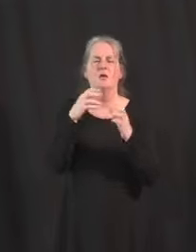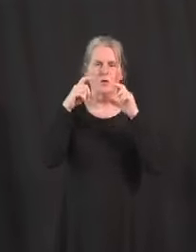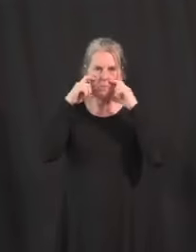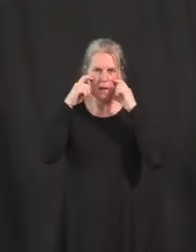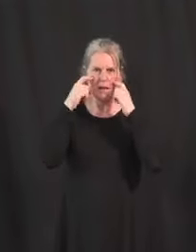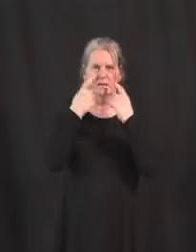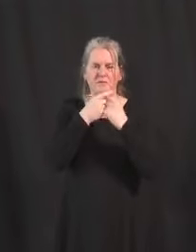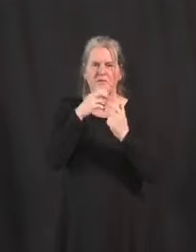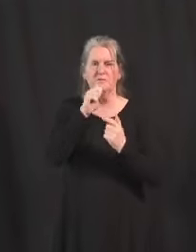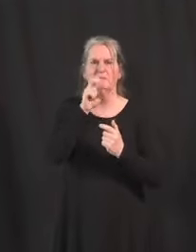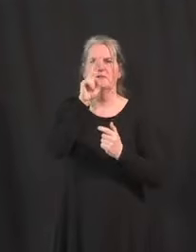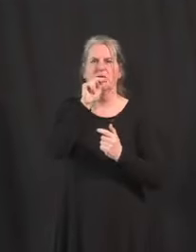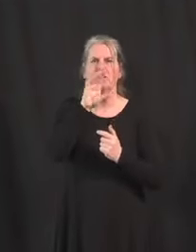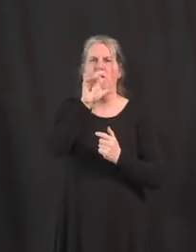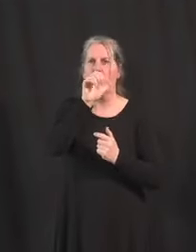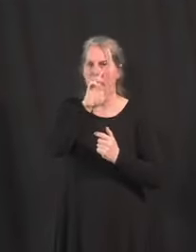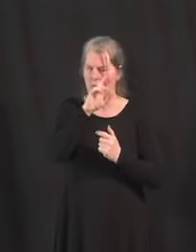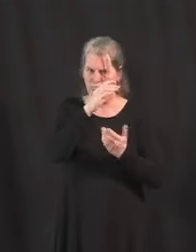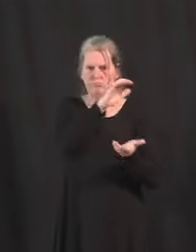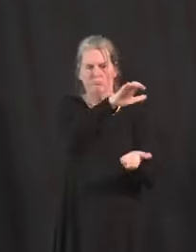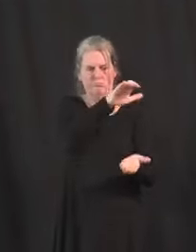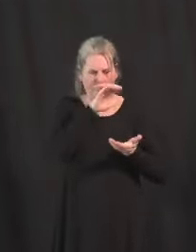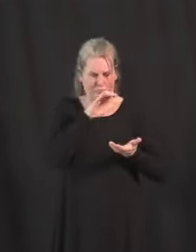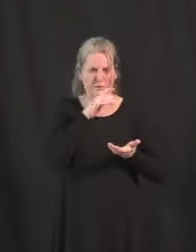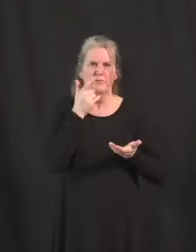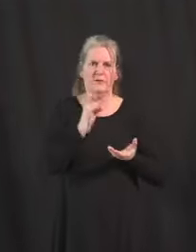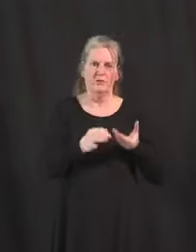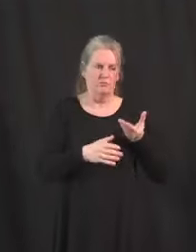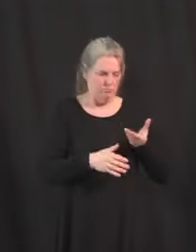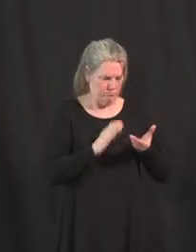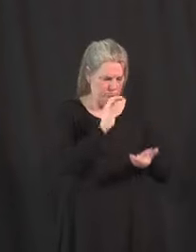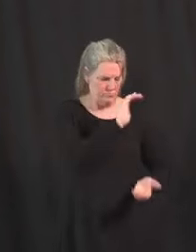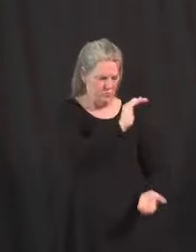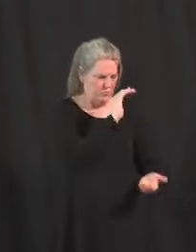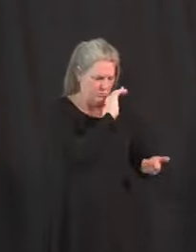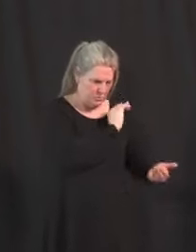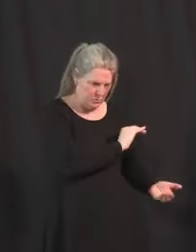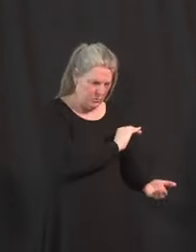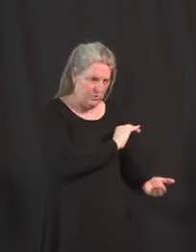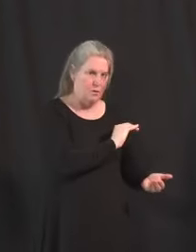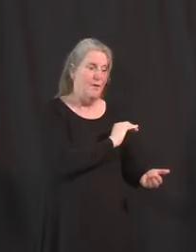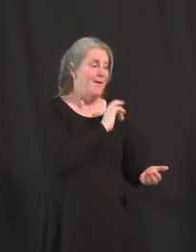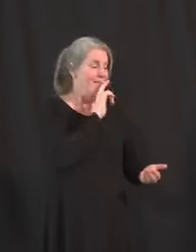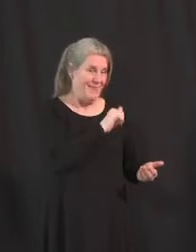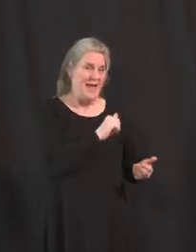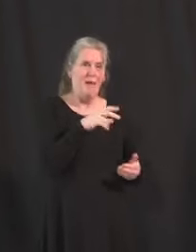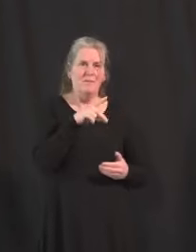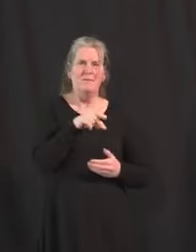ADDING TO THE CURRENT STOCKPILE. WE ARE IN THE PROCESS OF CENTRALIZING ALL OF OUR PPE